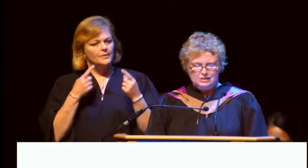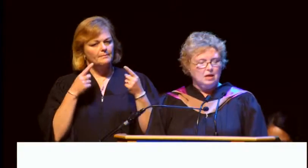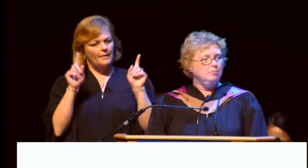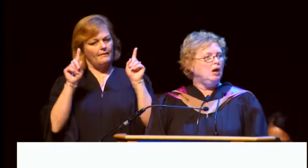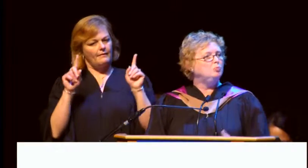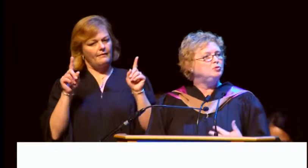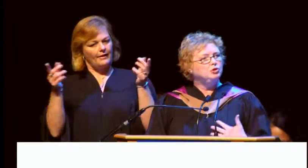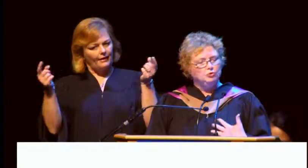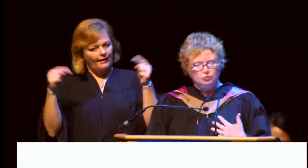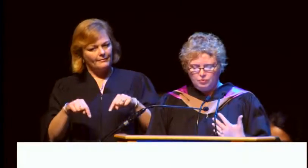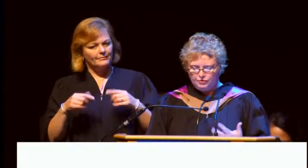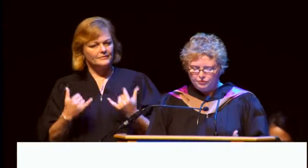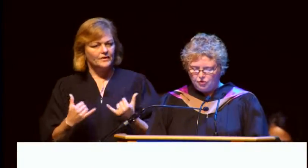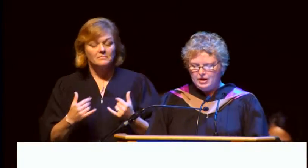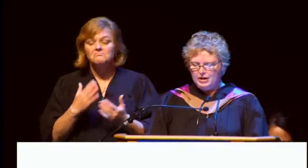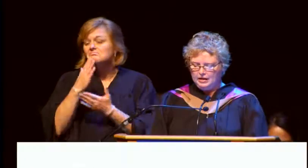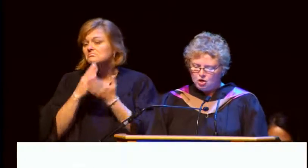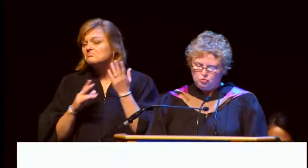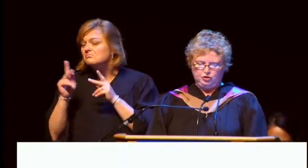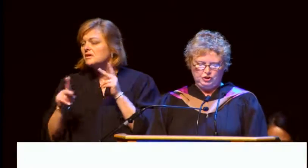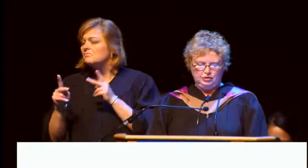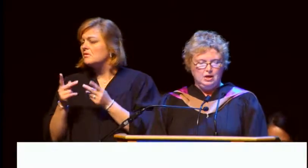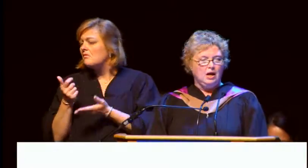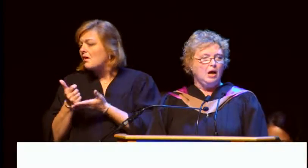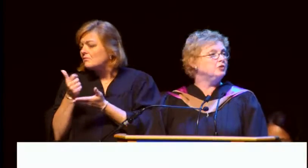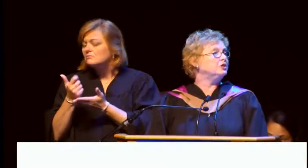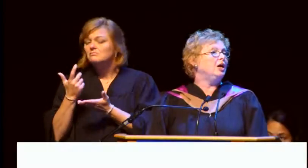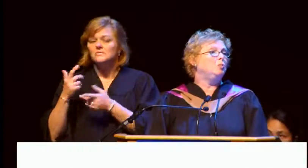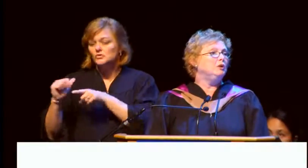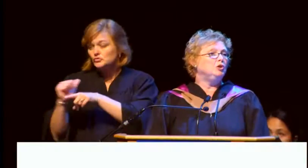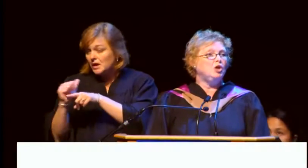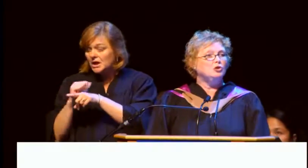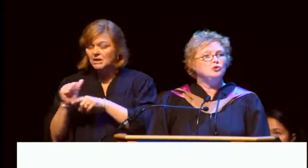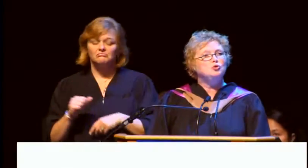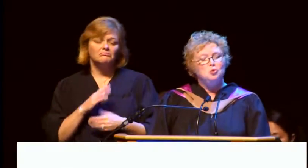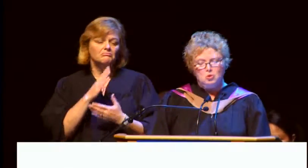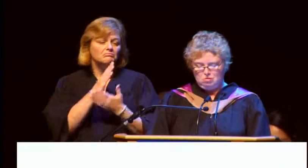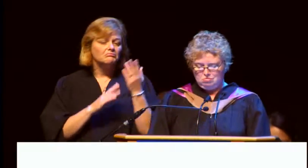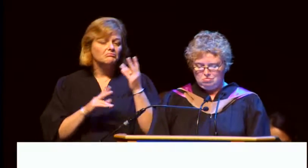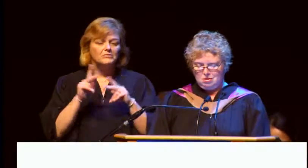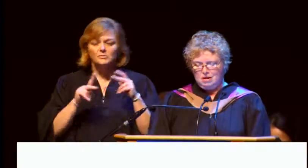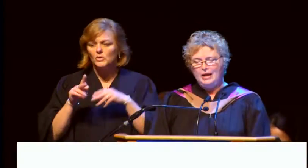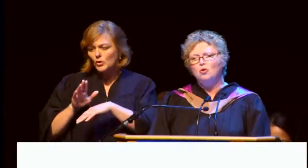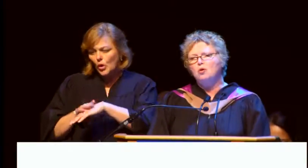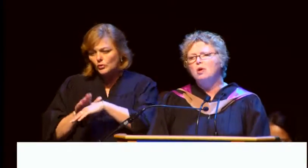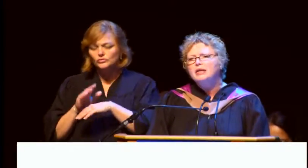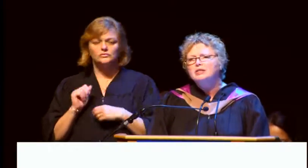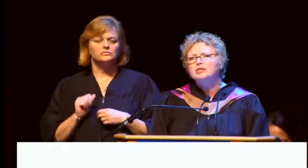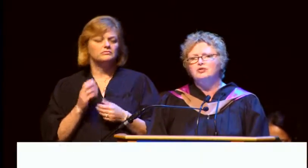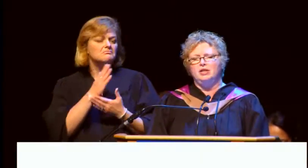SOME HELPED YOU WITH TRAINING AND COACHING, OTHERS HELPED BUILD OUR SCHOOL AND GROW OUR INDUSTRY...